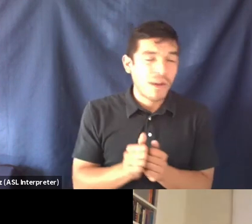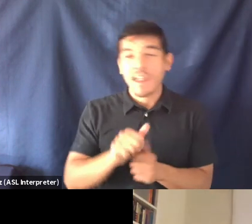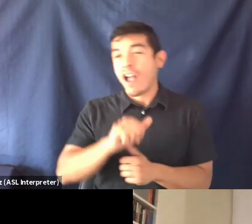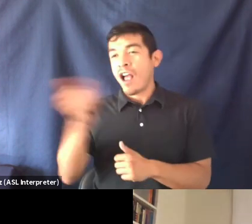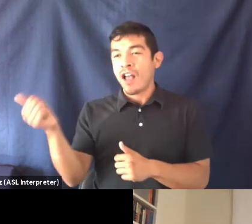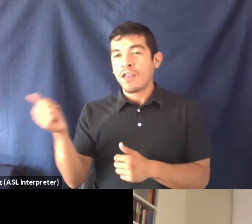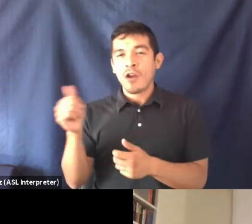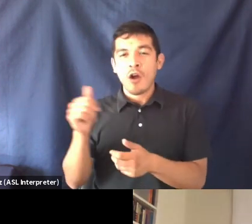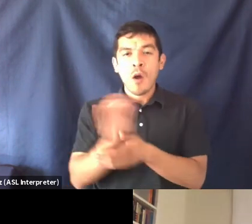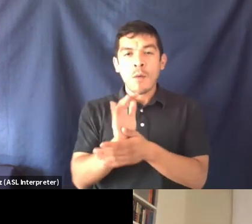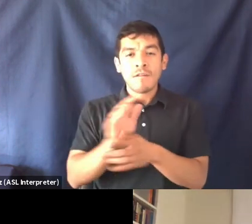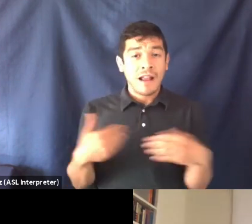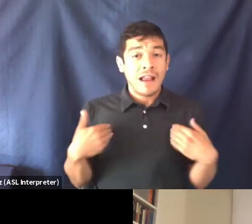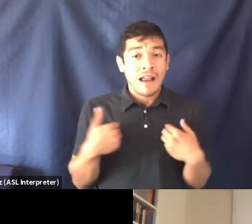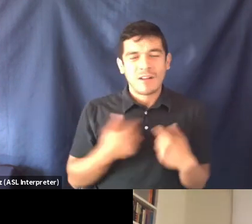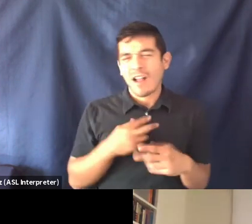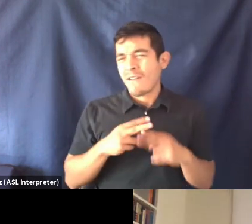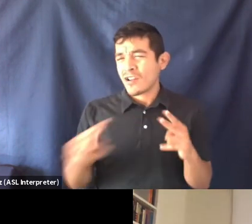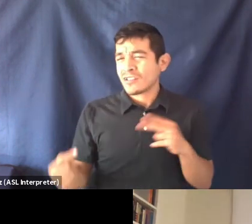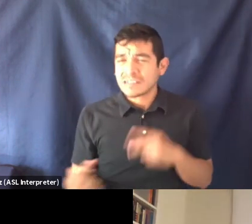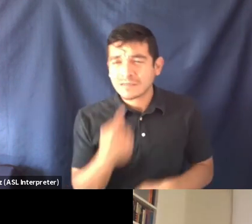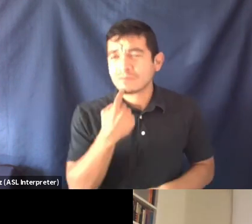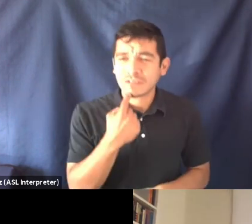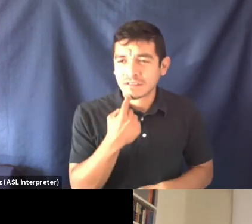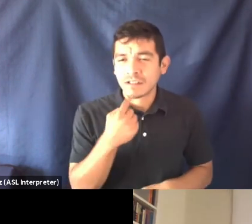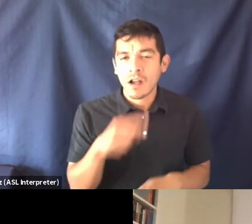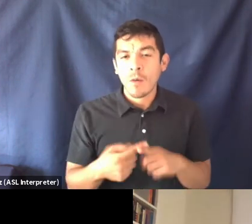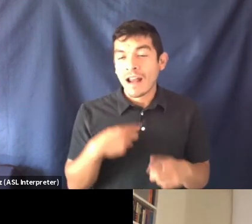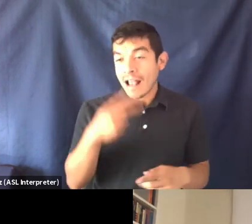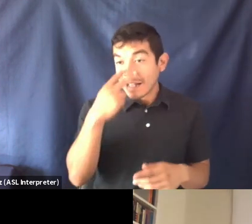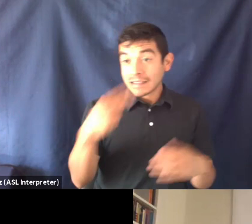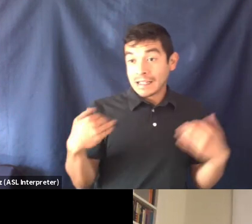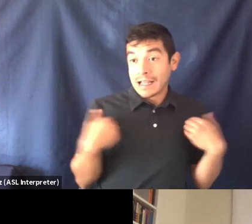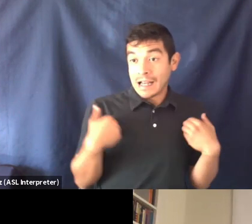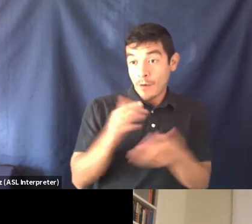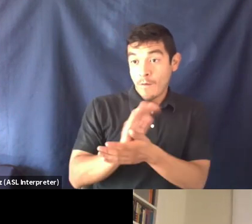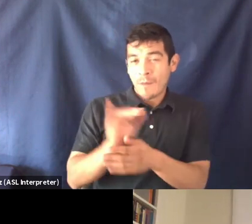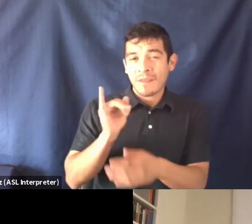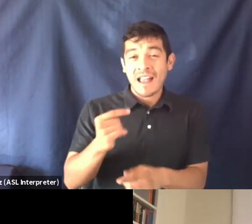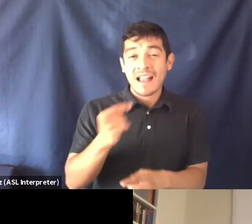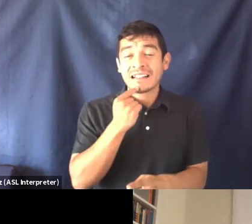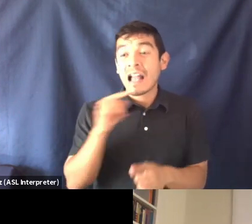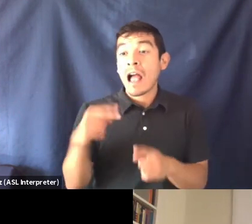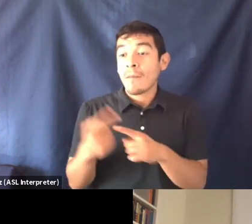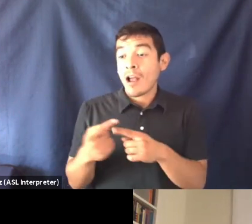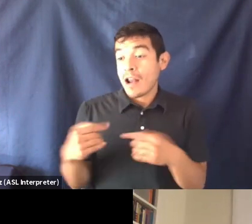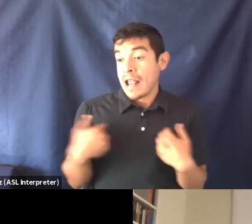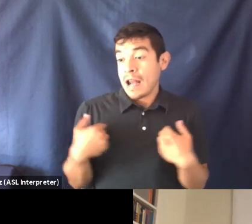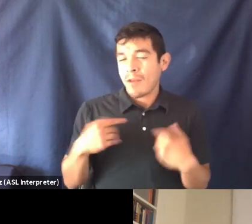'Cause I always am so disappointed by animal films that claim to be about the animals, but it's really just a complete story.